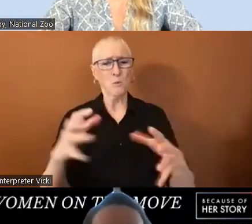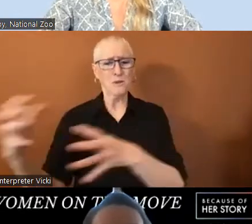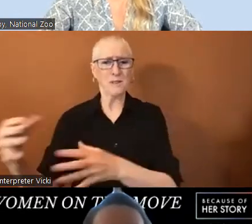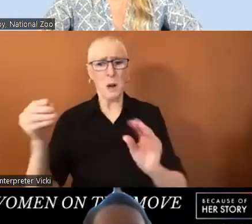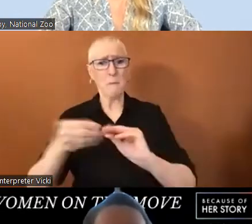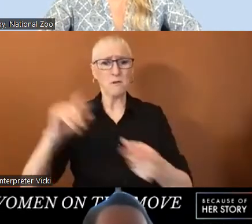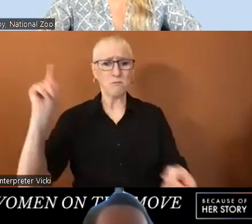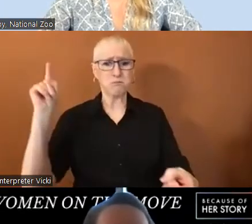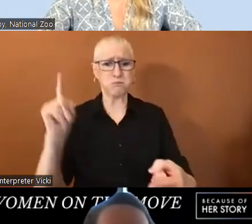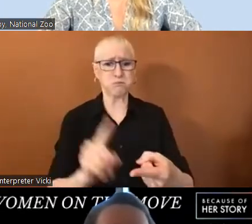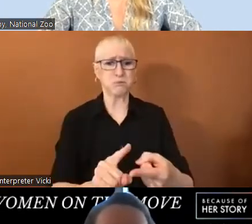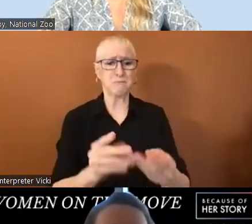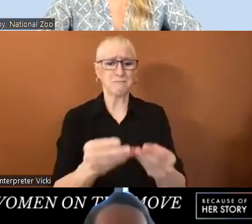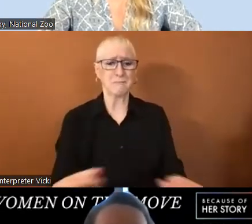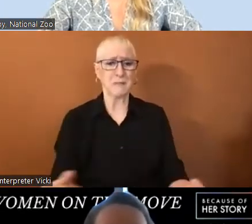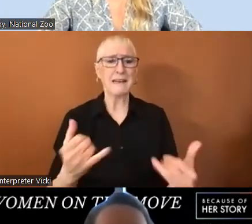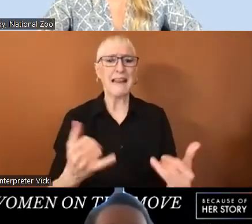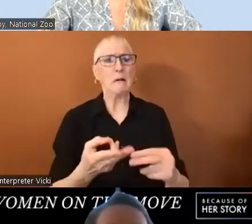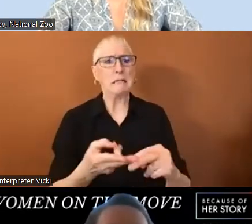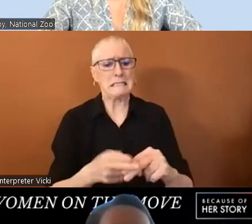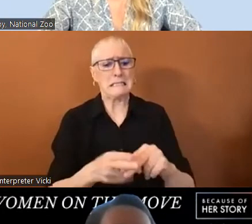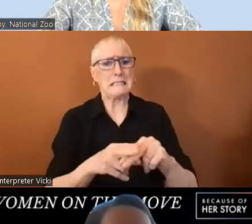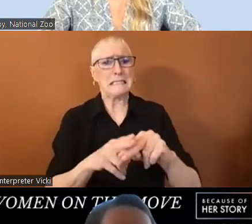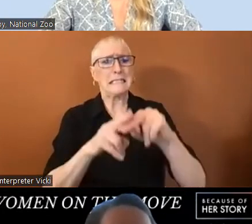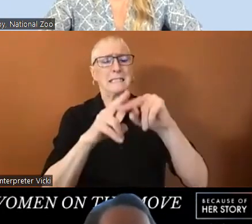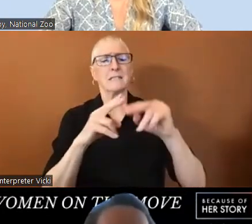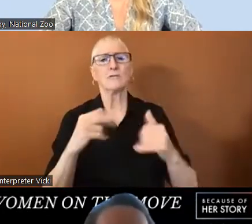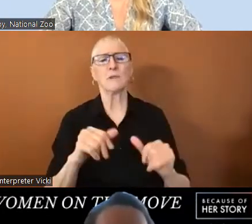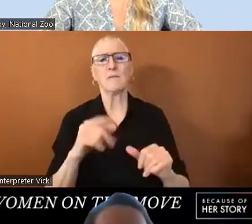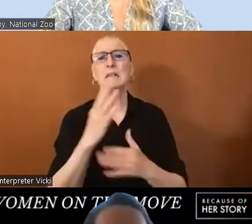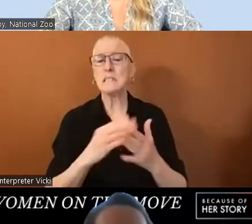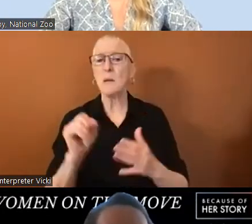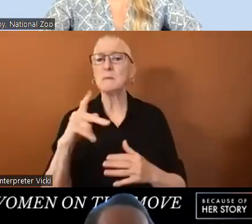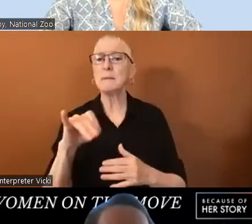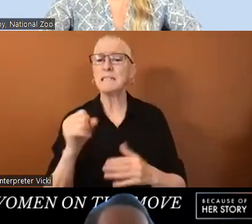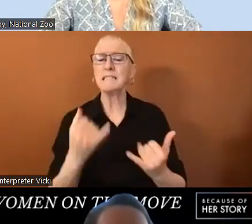now in the process of recovering from low numbers and, at least for some species, so today they face